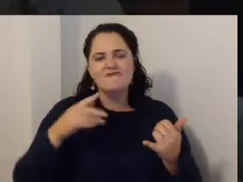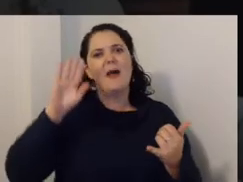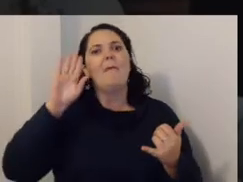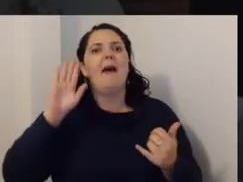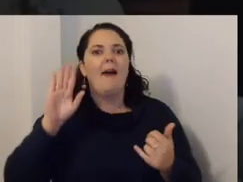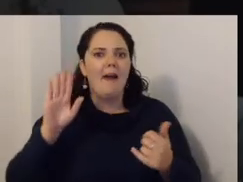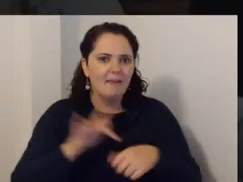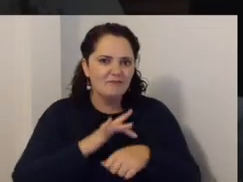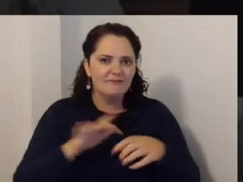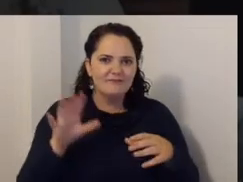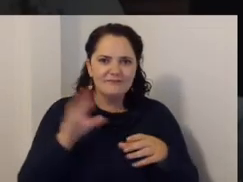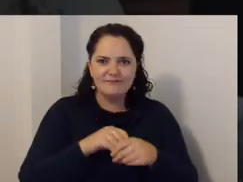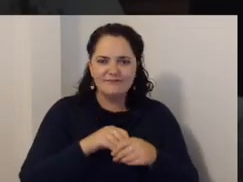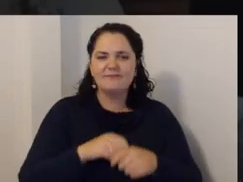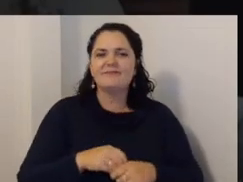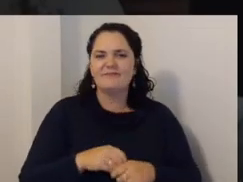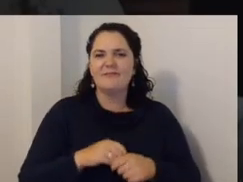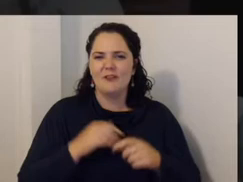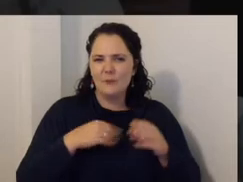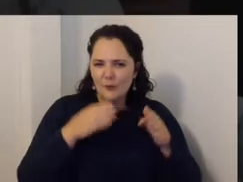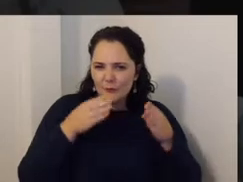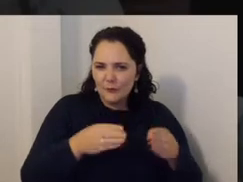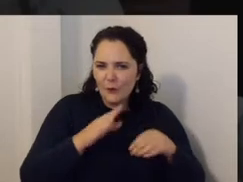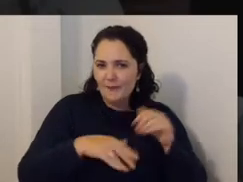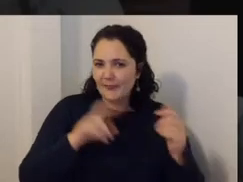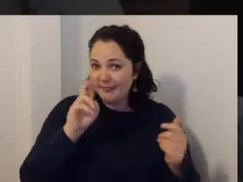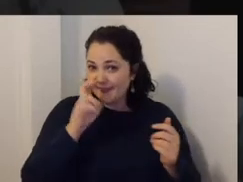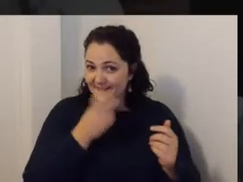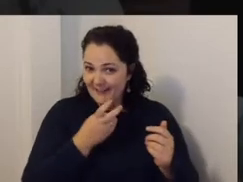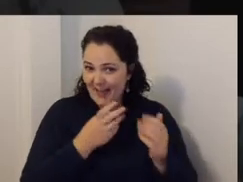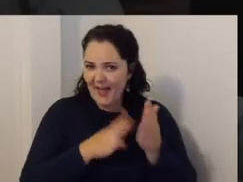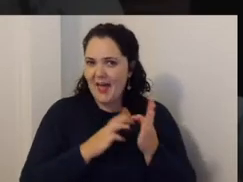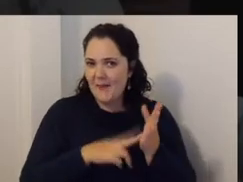going to look at that tenebroso, that dark manner I'm going to look at a few artists and we're also